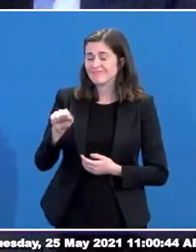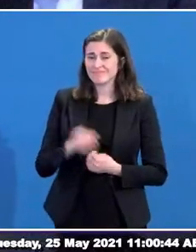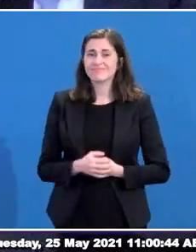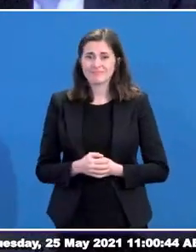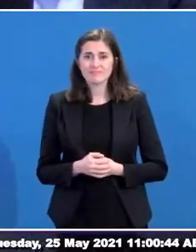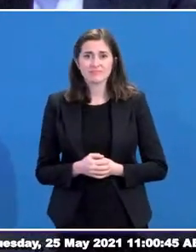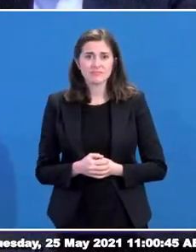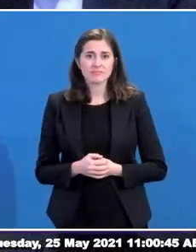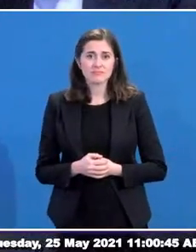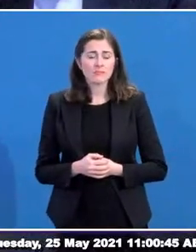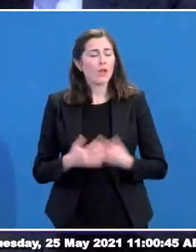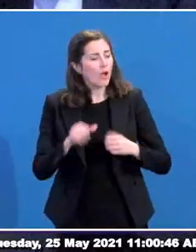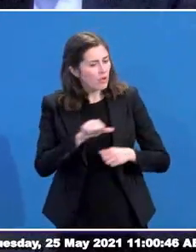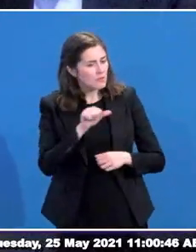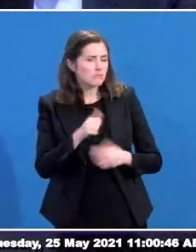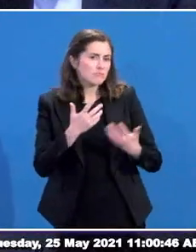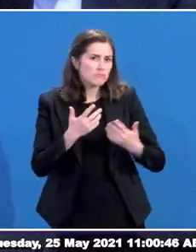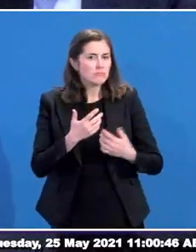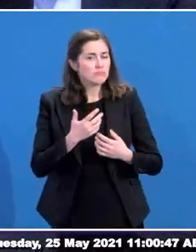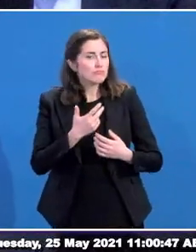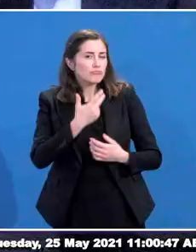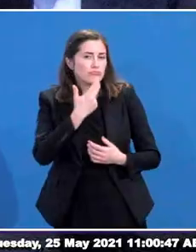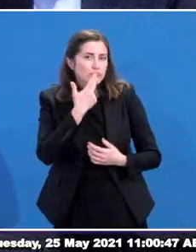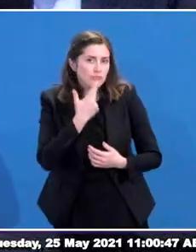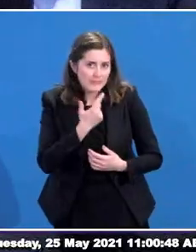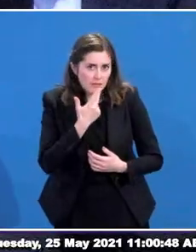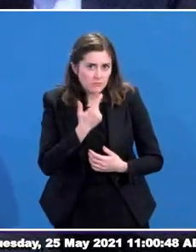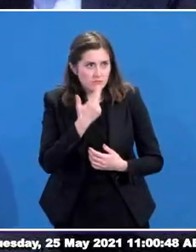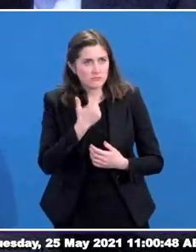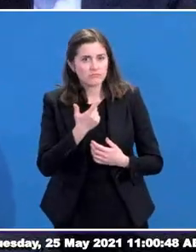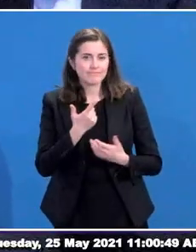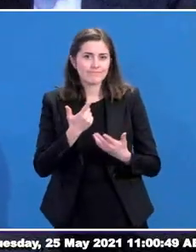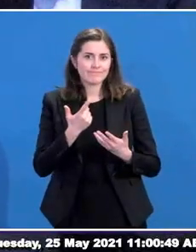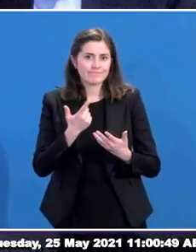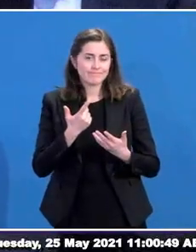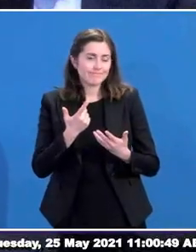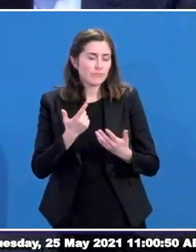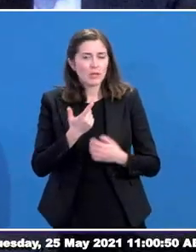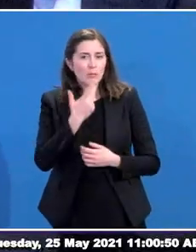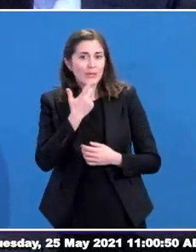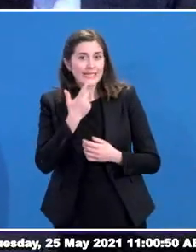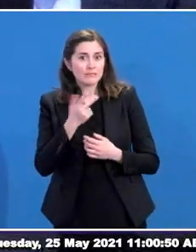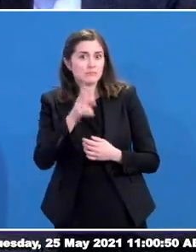If it's hypothetical. Does that stand in contrast